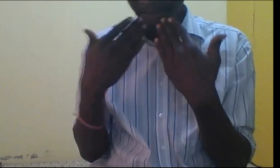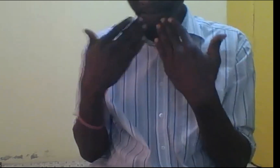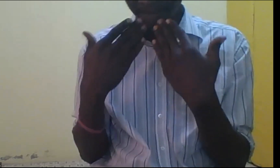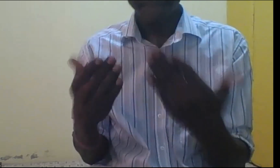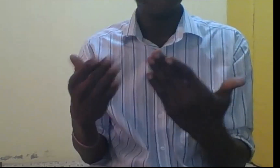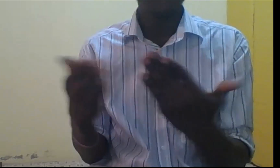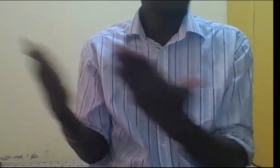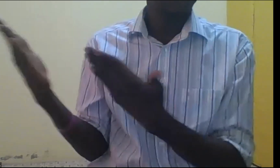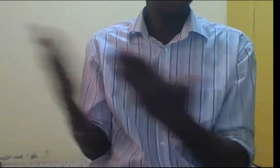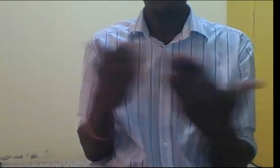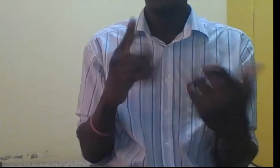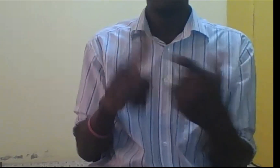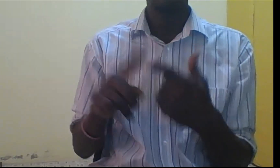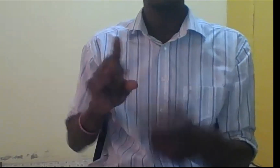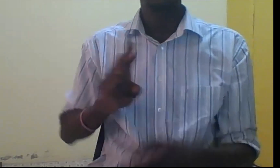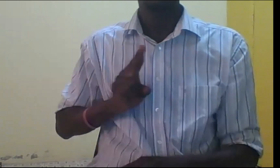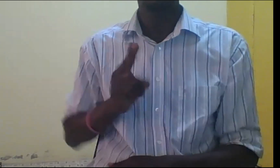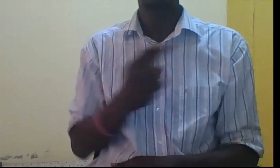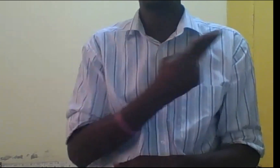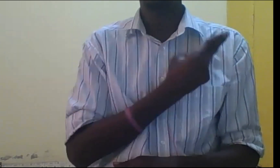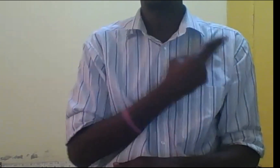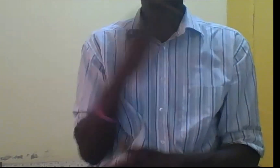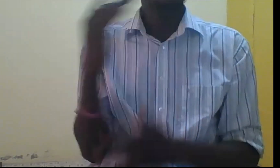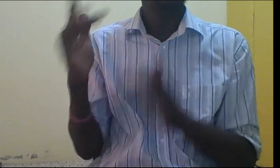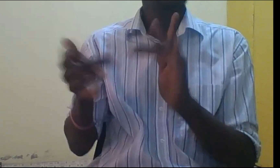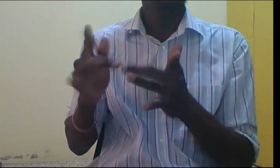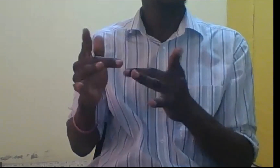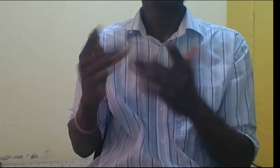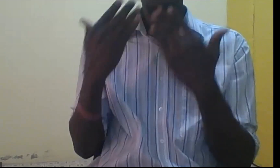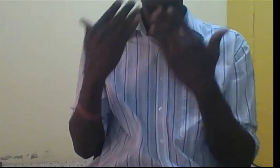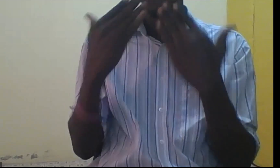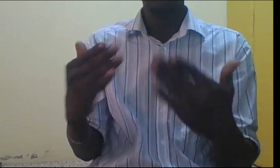I know we've had technical challenges and thank you everyone for your patience.